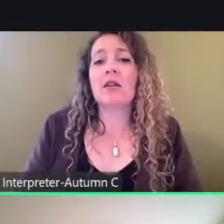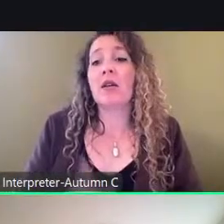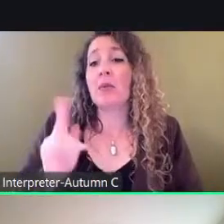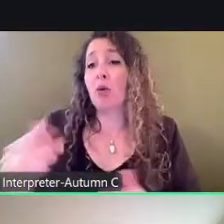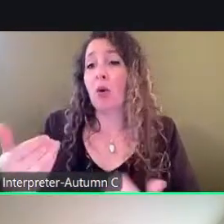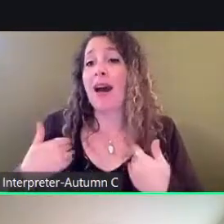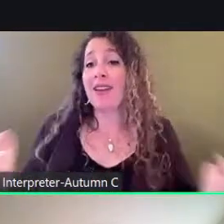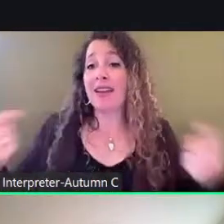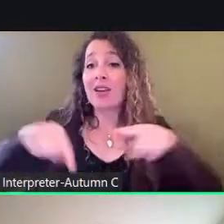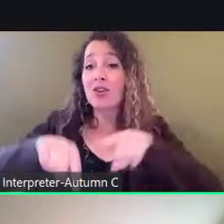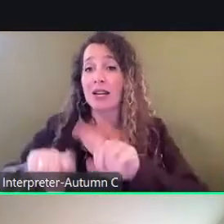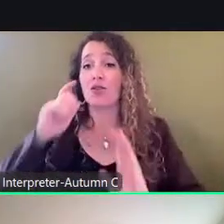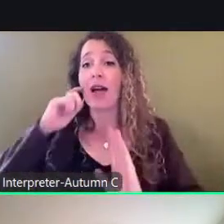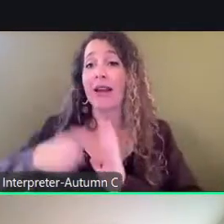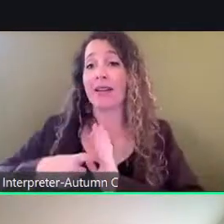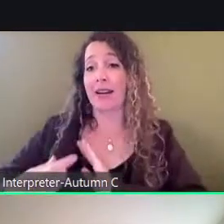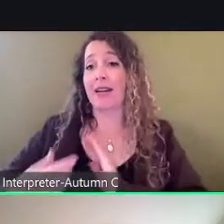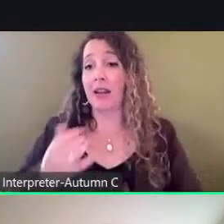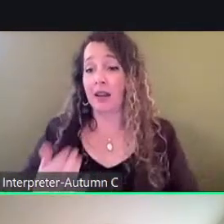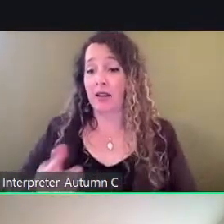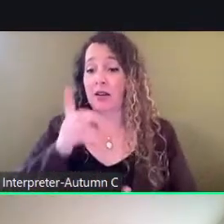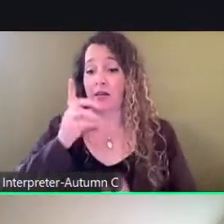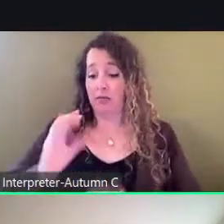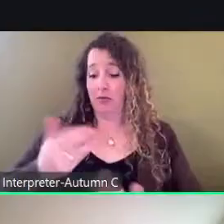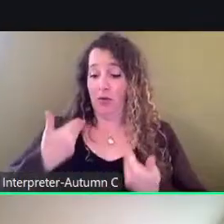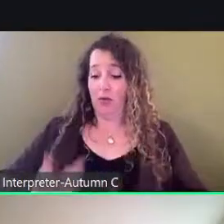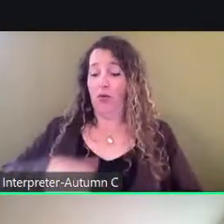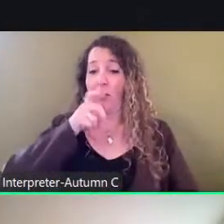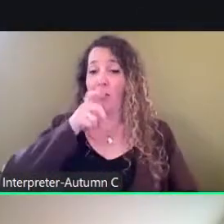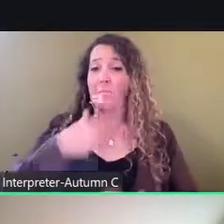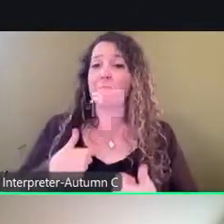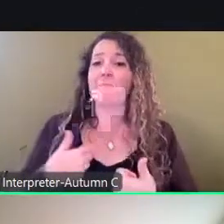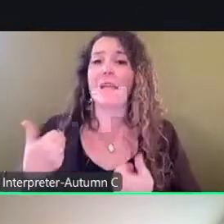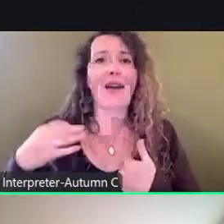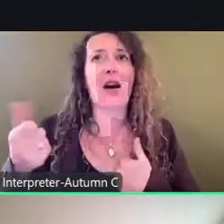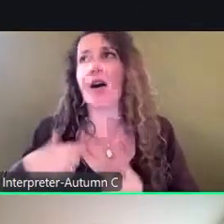whether it's they have other chronic illnesses or disabilities, they're BIPOC,